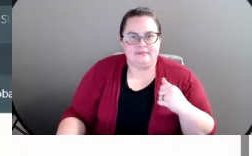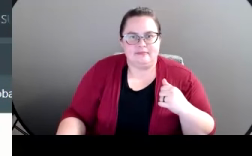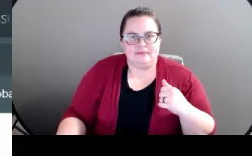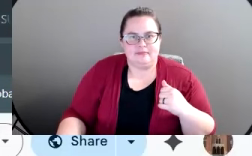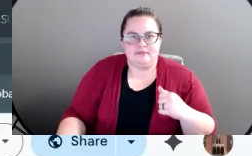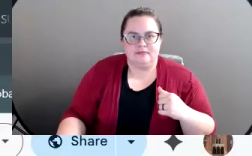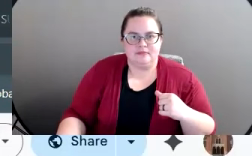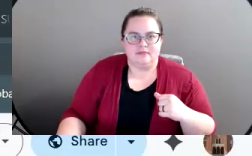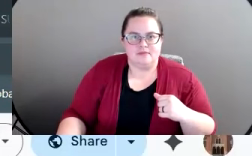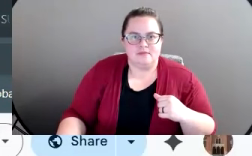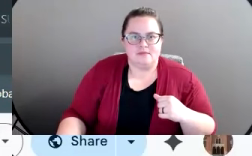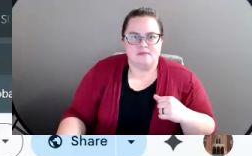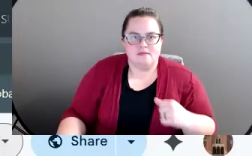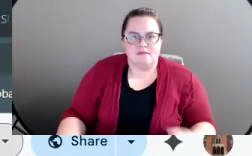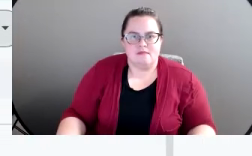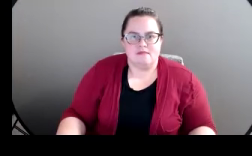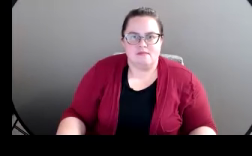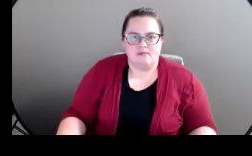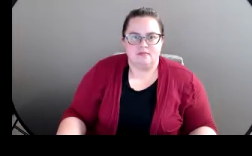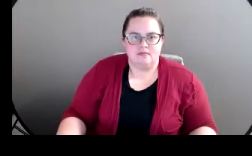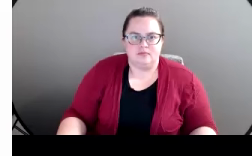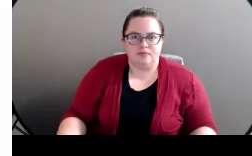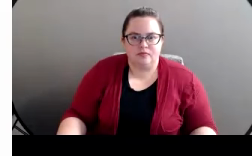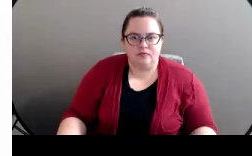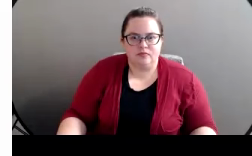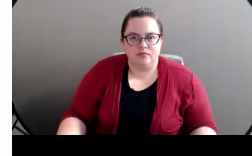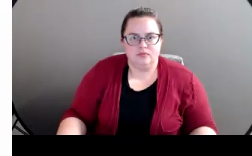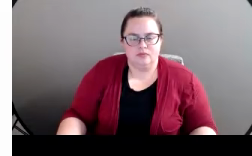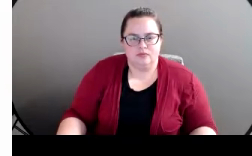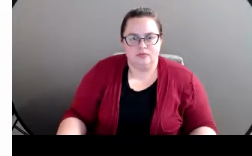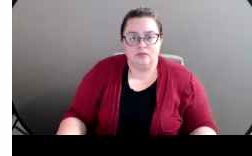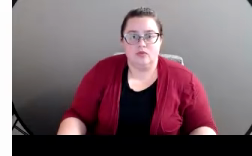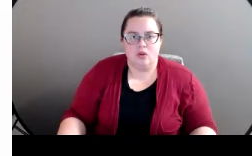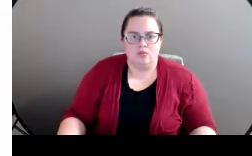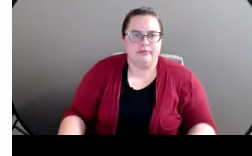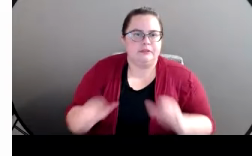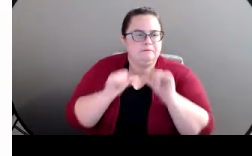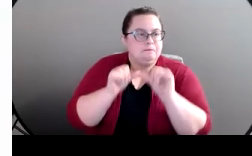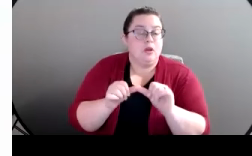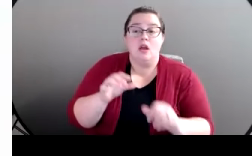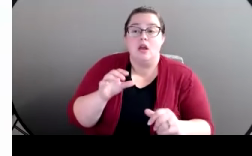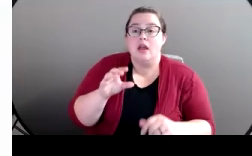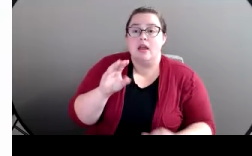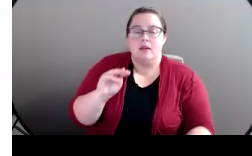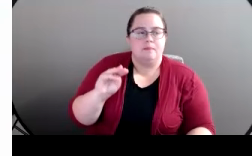Okay. I'm gonna I'm going to keep going. So, MIT OpenCourseWare. So this is really cool.